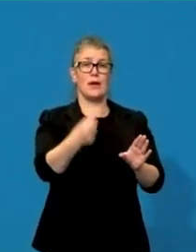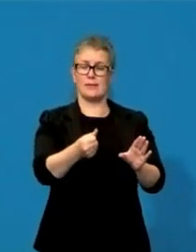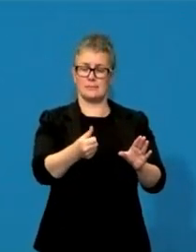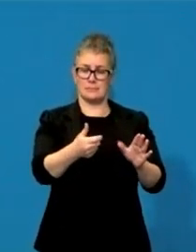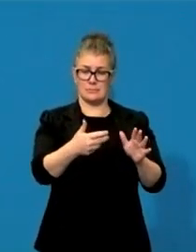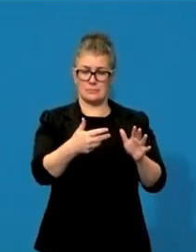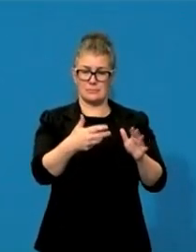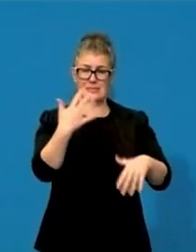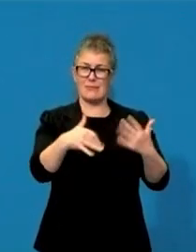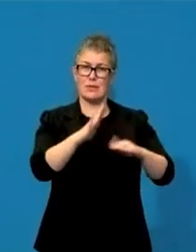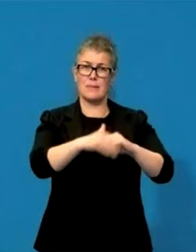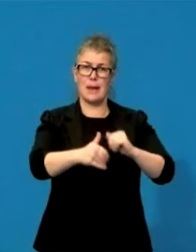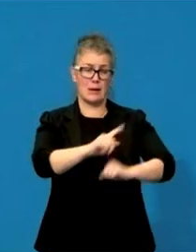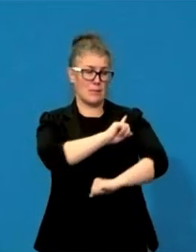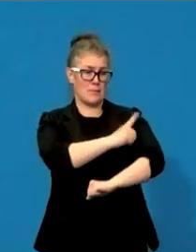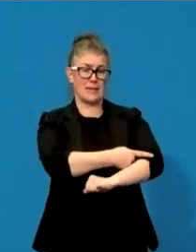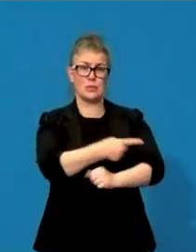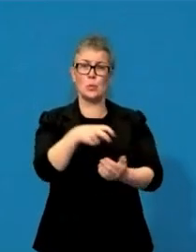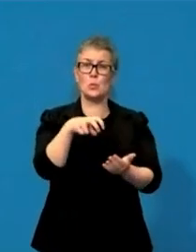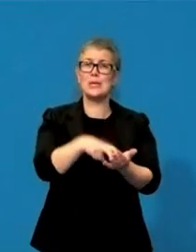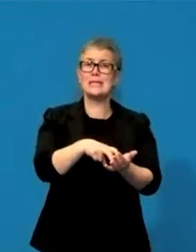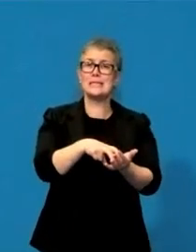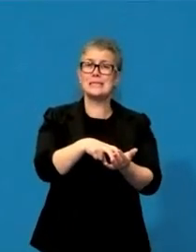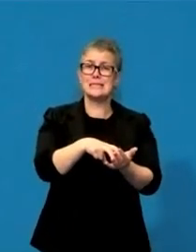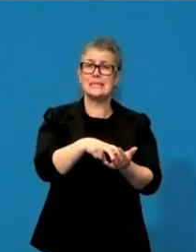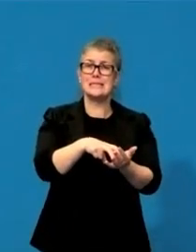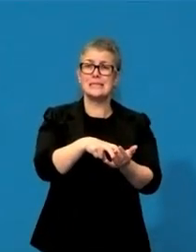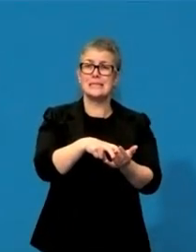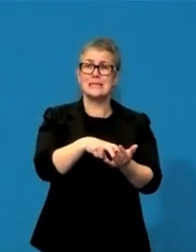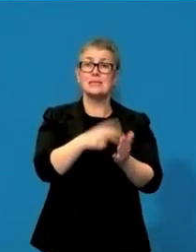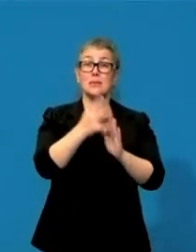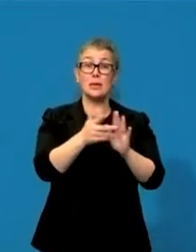muscle weakness, and you had to spend time in hospital, very stressed.